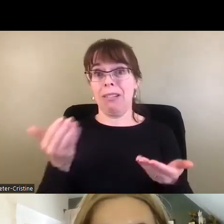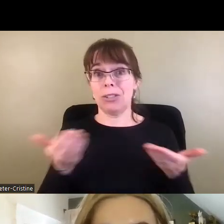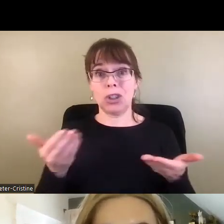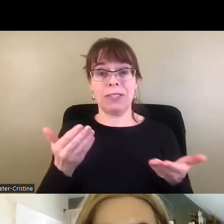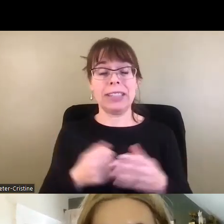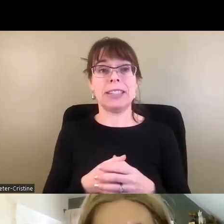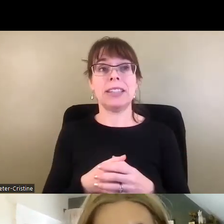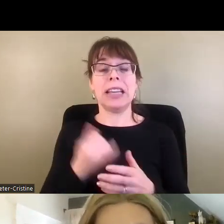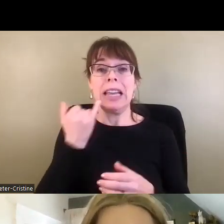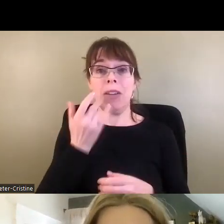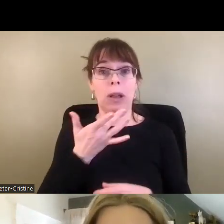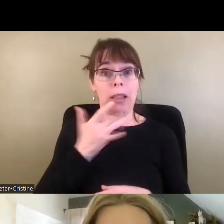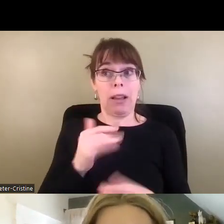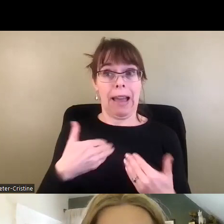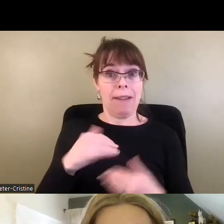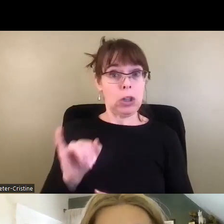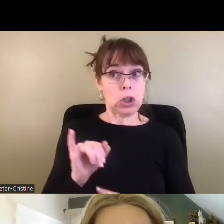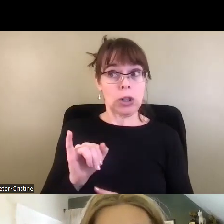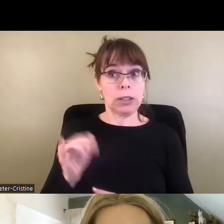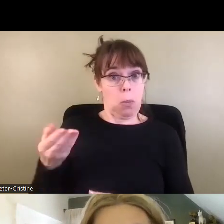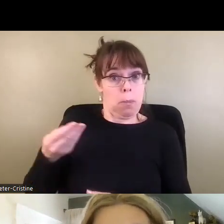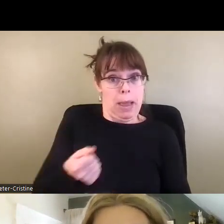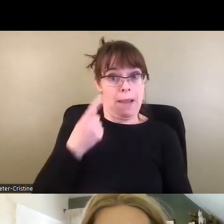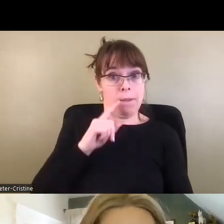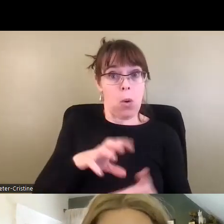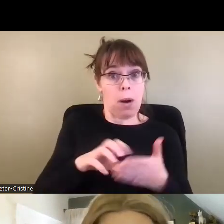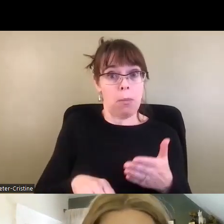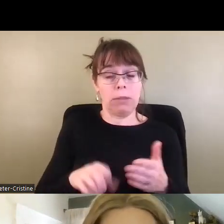you are lucky enough to have insurance that covers the cost of abortion care, that is fantastic.